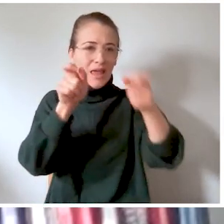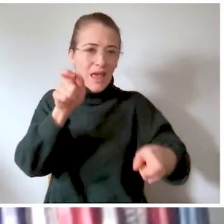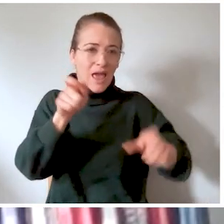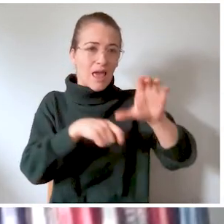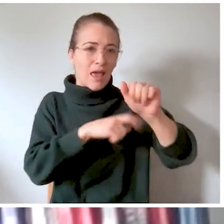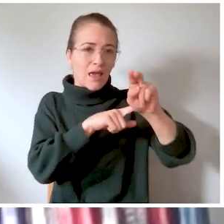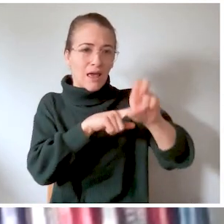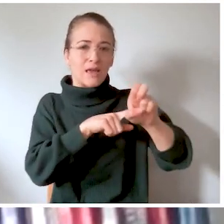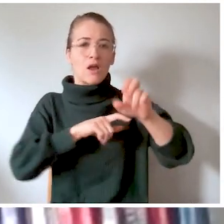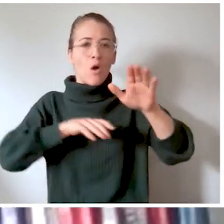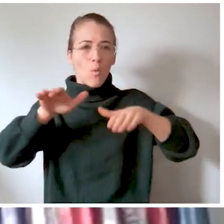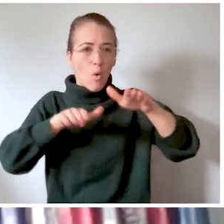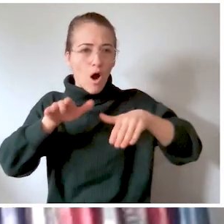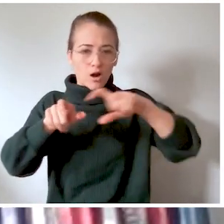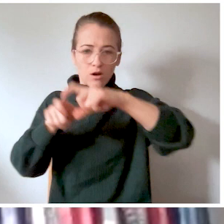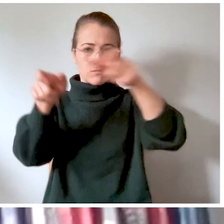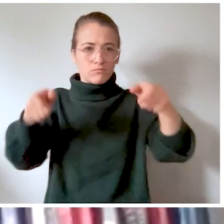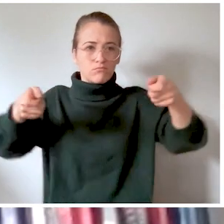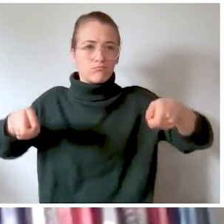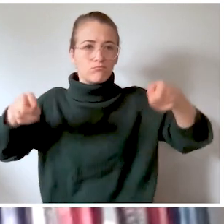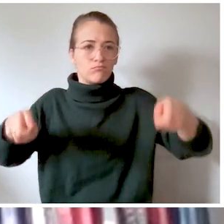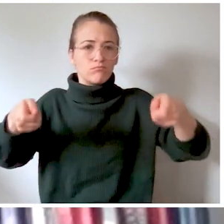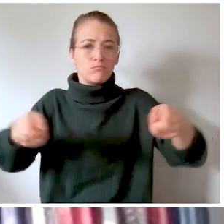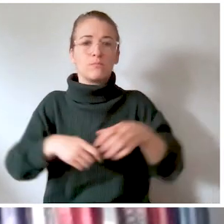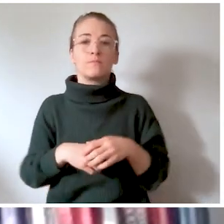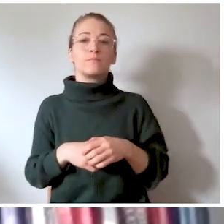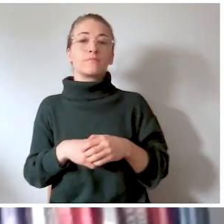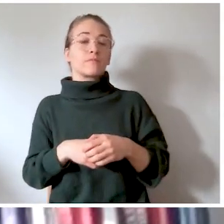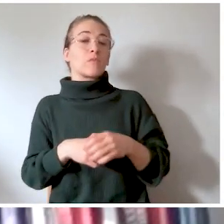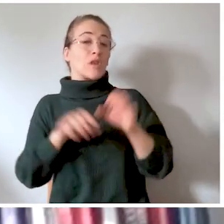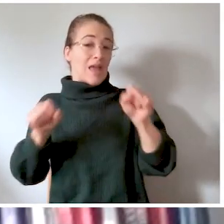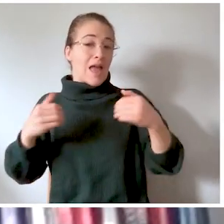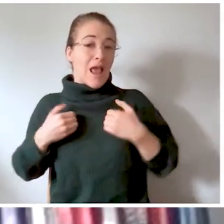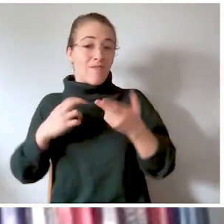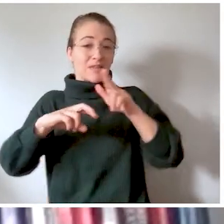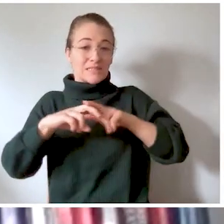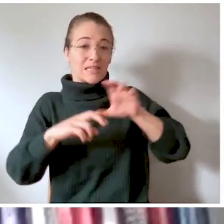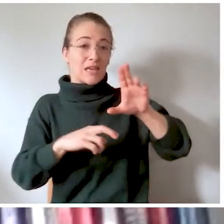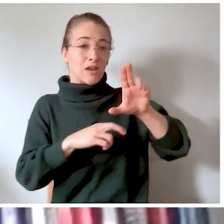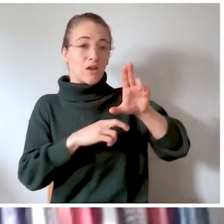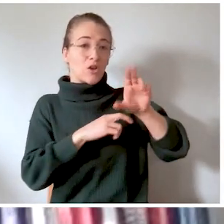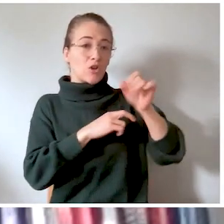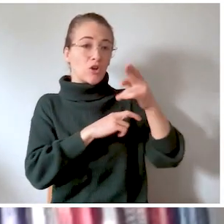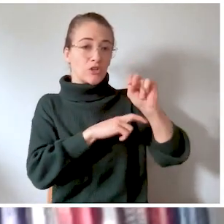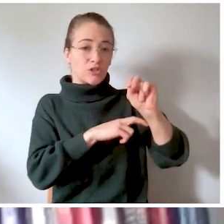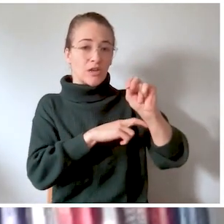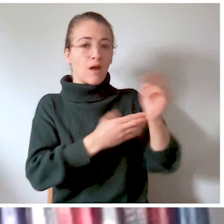And if you use a seat cushion, this is a pretty good one that's practical. If you have to be evacuated without your wheelchair, bring your seat cushion with you